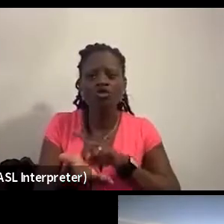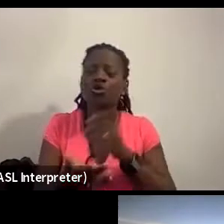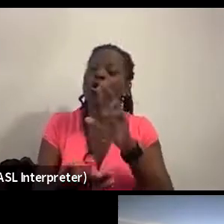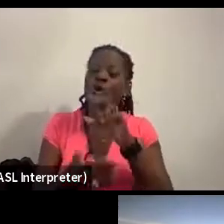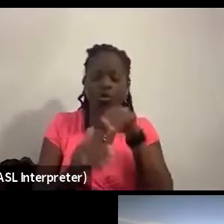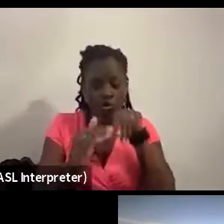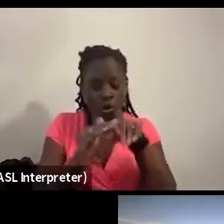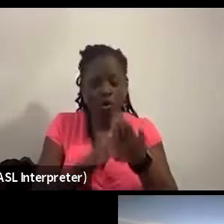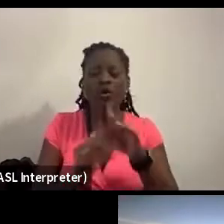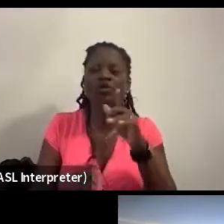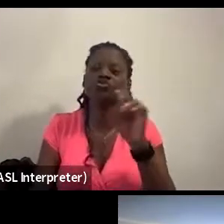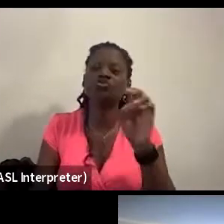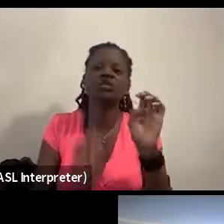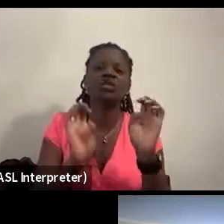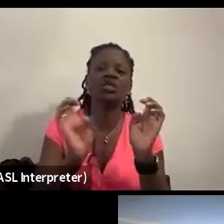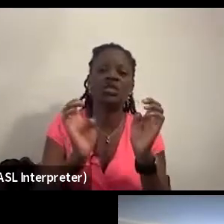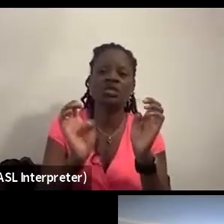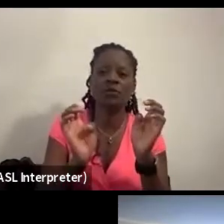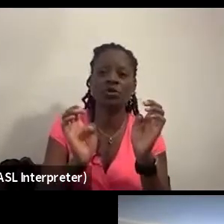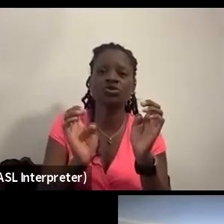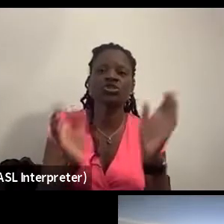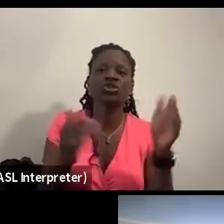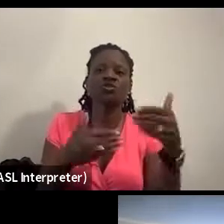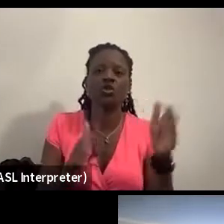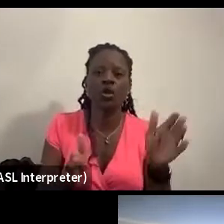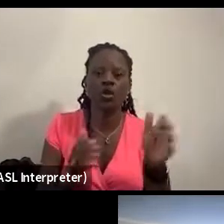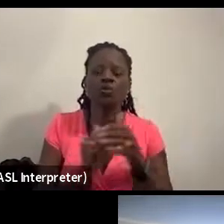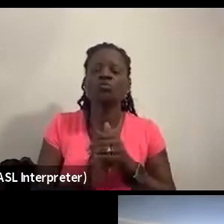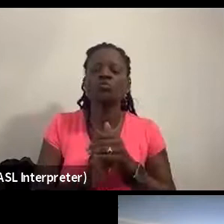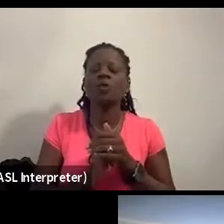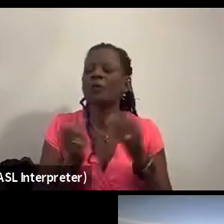But that being said, again, many people have had this vaccine so far,